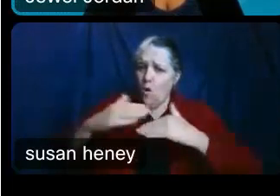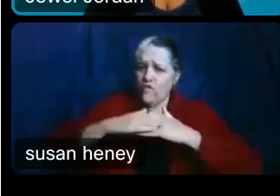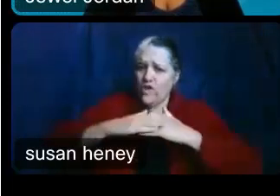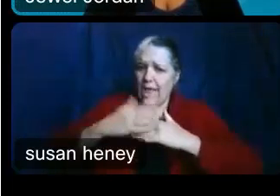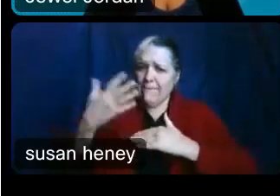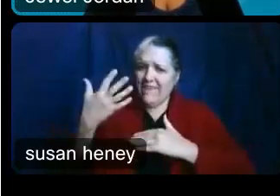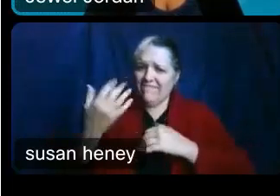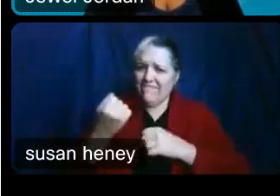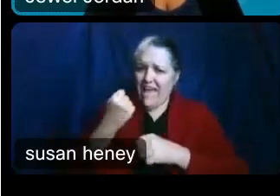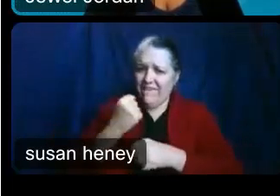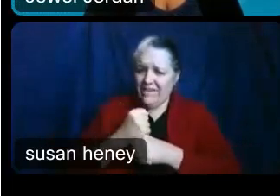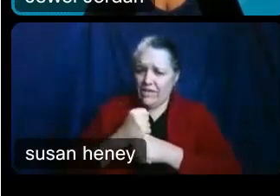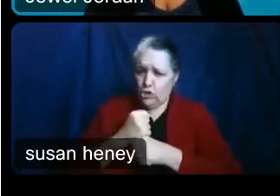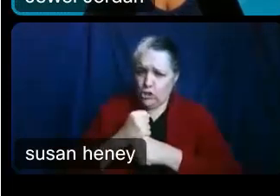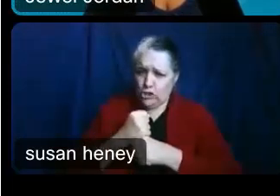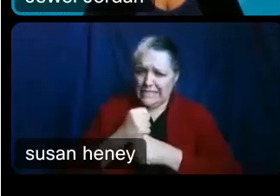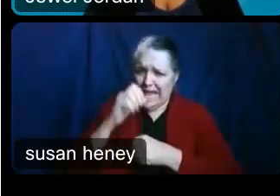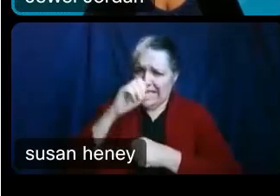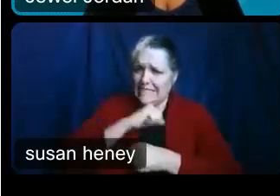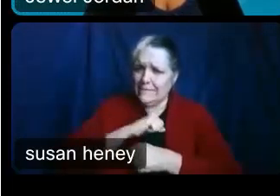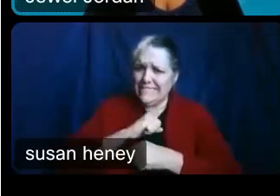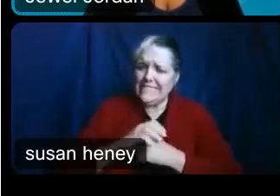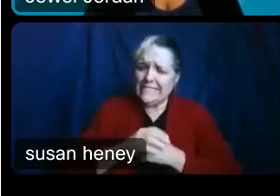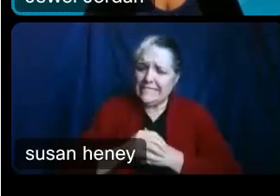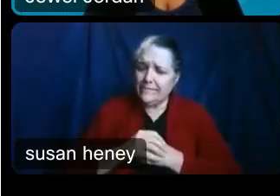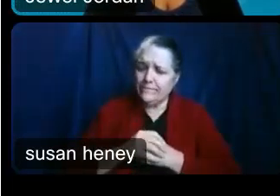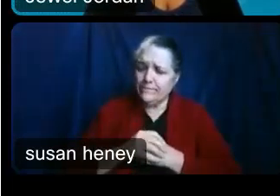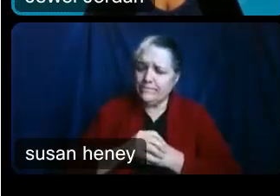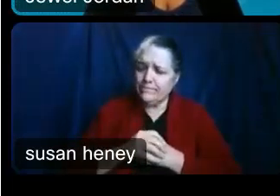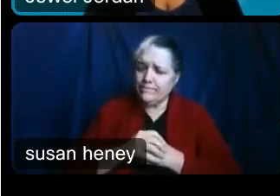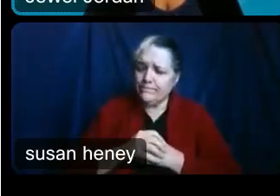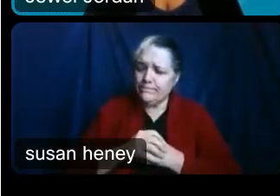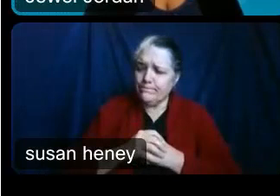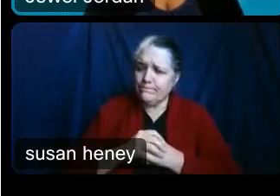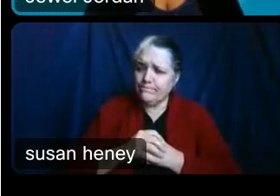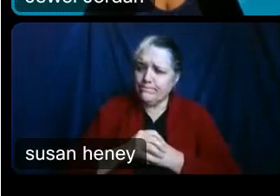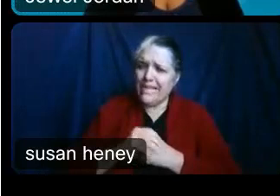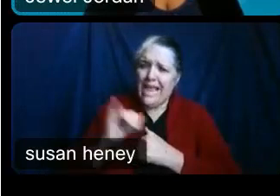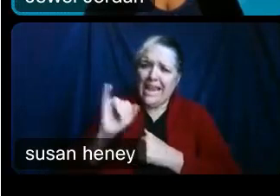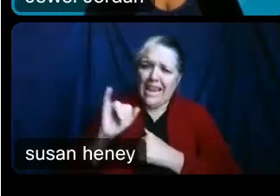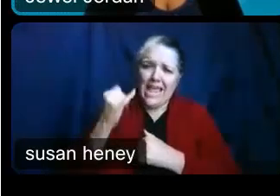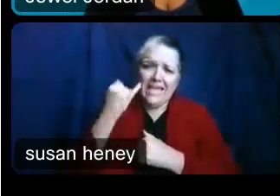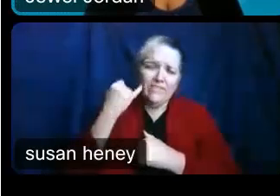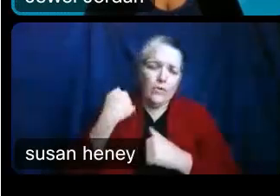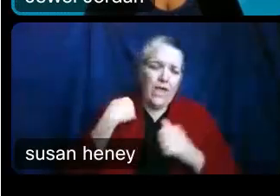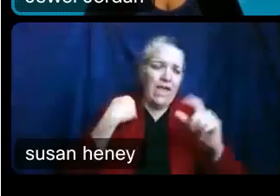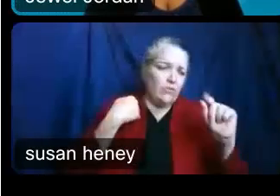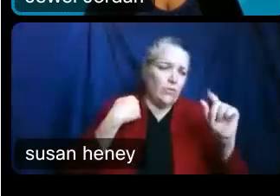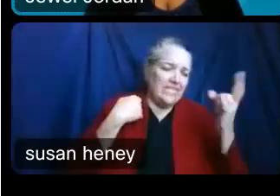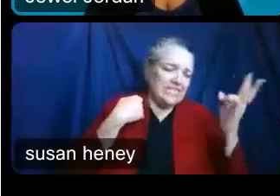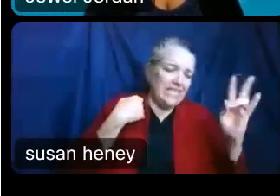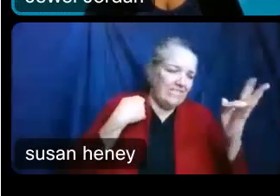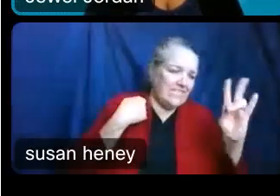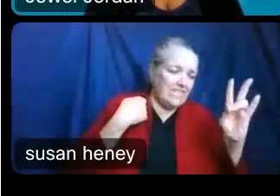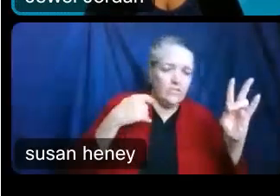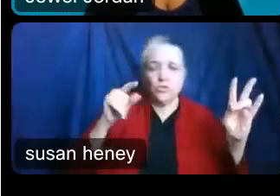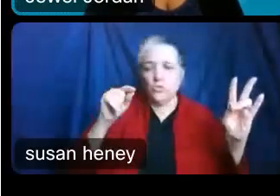that is difficult. If you're having, say, the 2017 to 2021, 5-year compared to the 2018